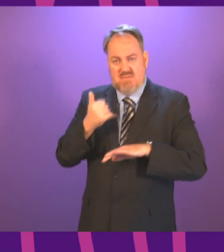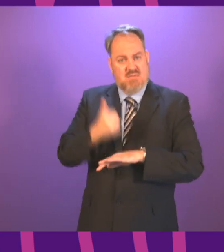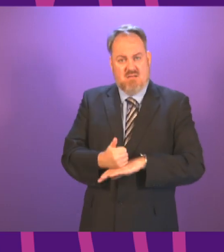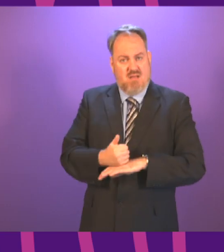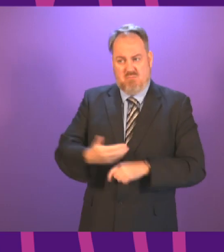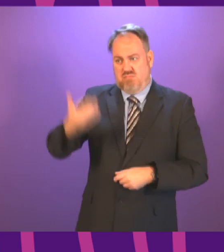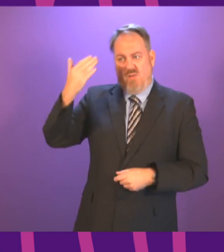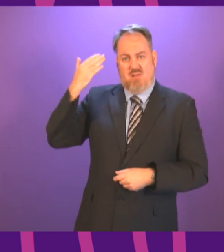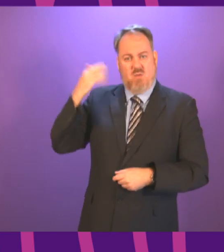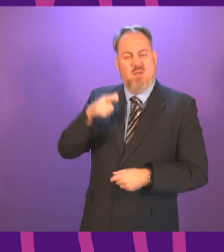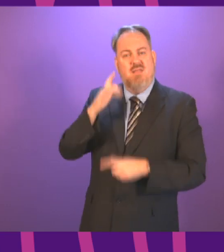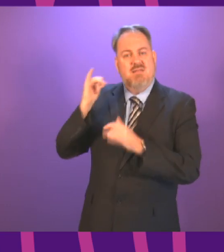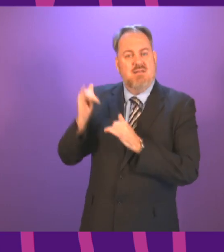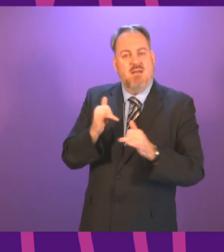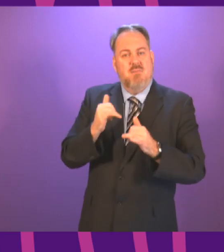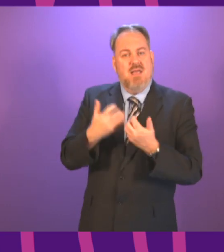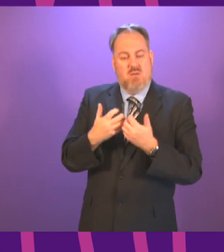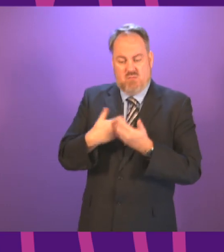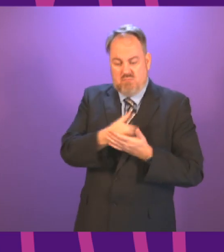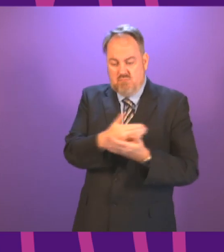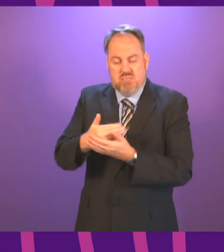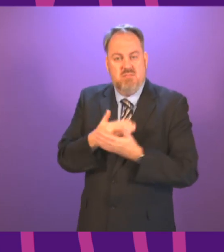before the end of the year. One thing that they are trialling is the pooling of testing,